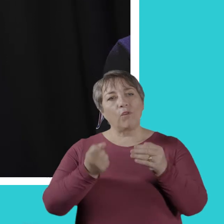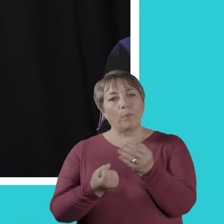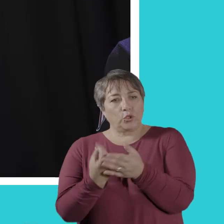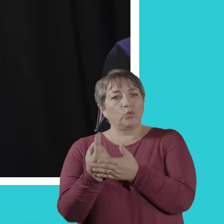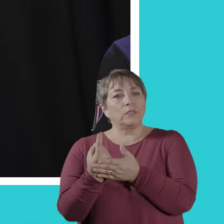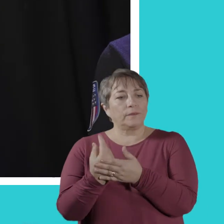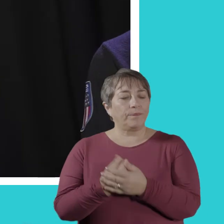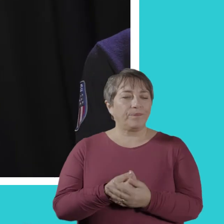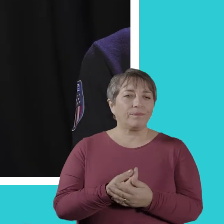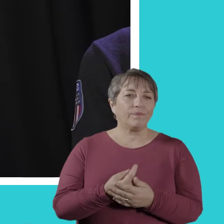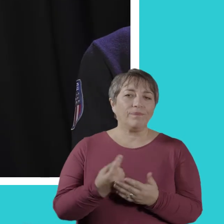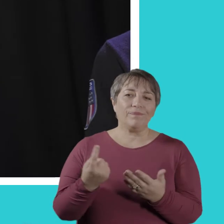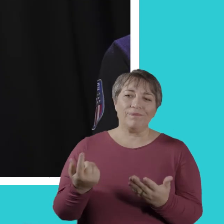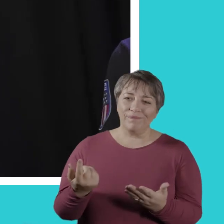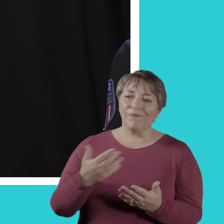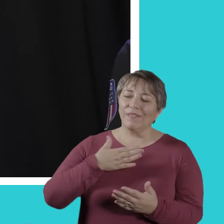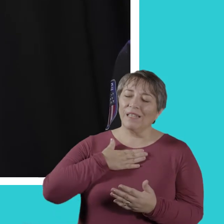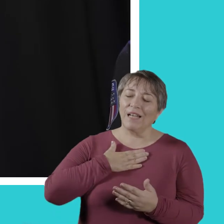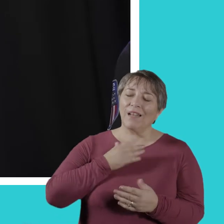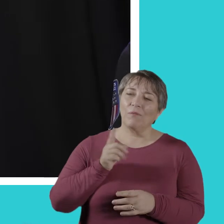So I love what everyone is saying. I love when you talk about your use of the word